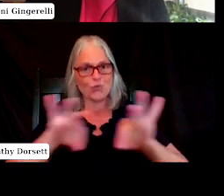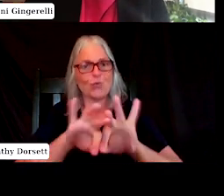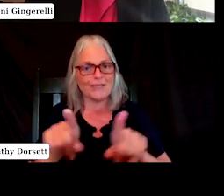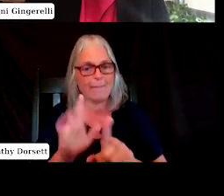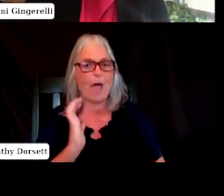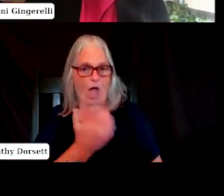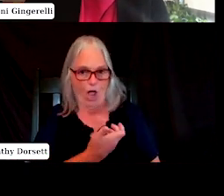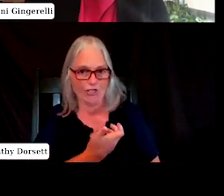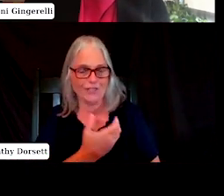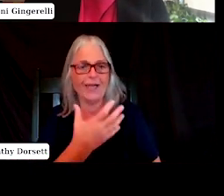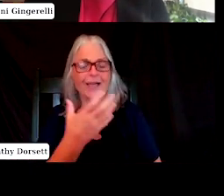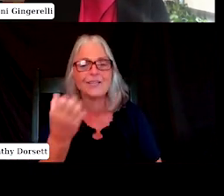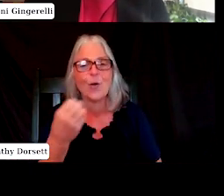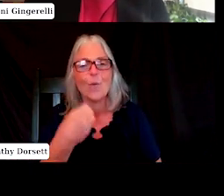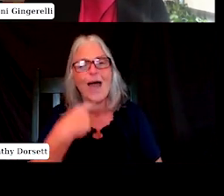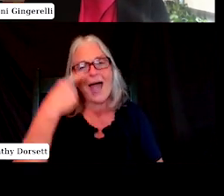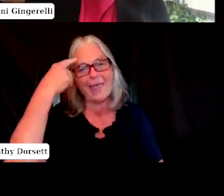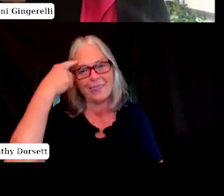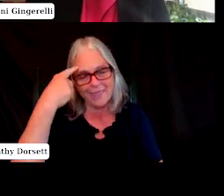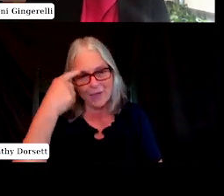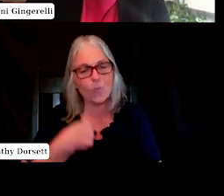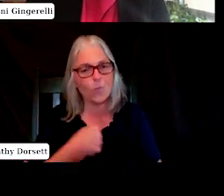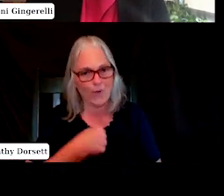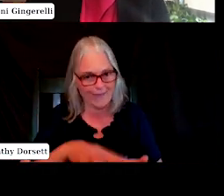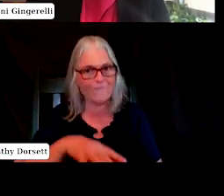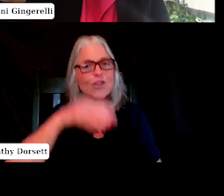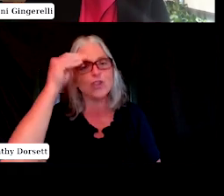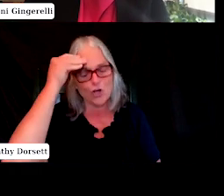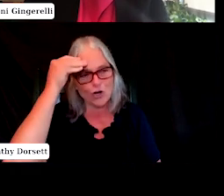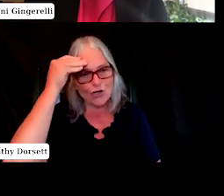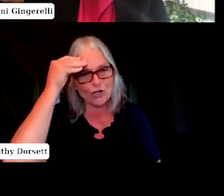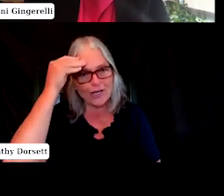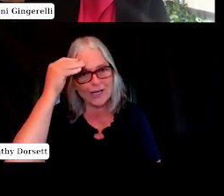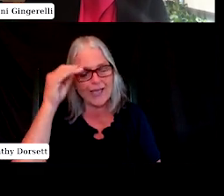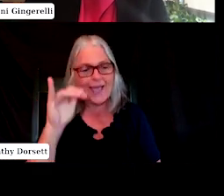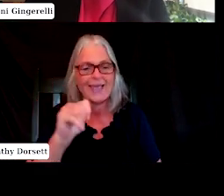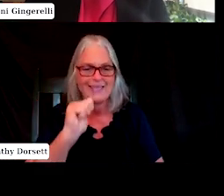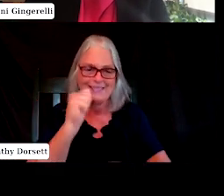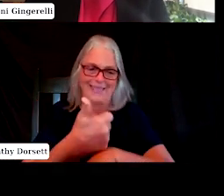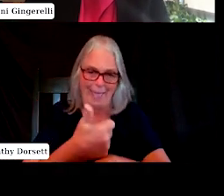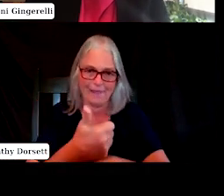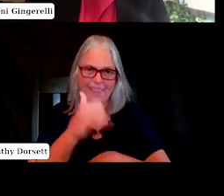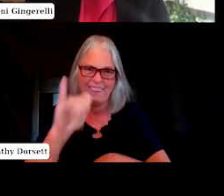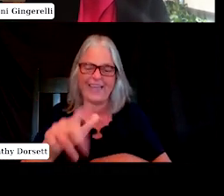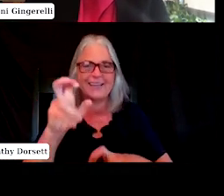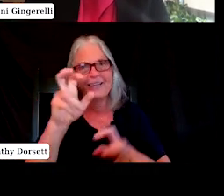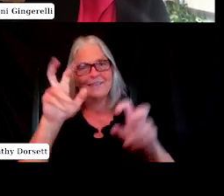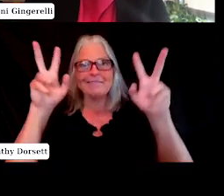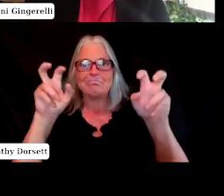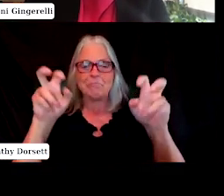And so I think we've learned In establishing this kind of machine in our home, that that.